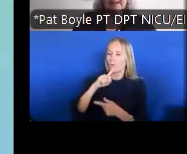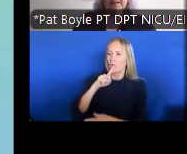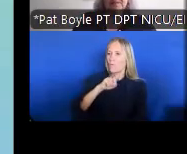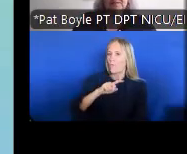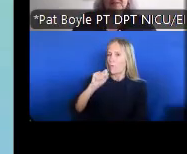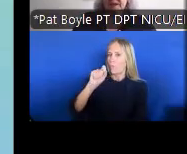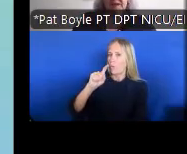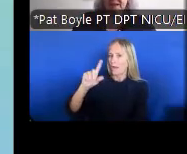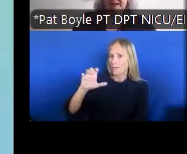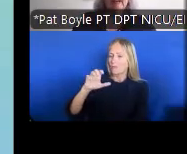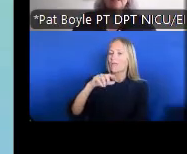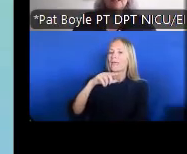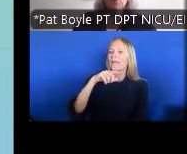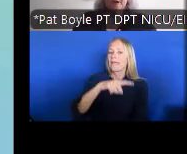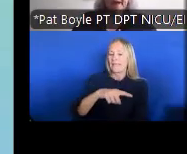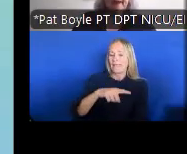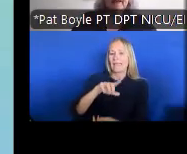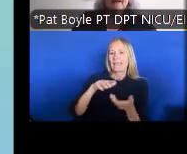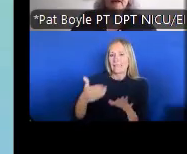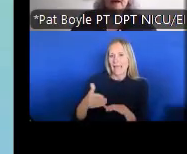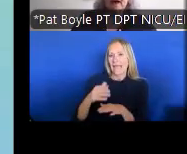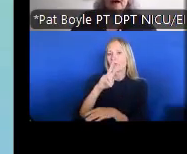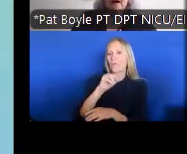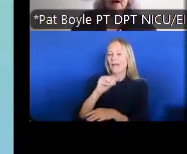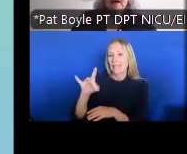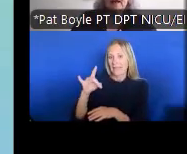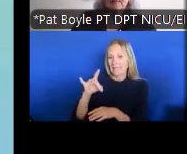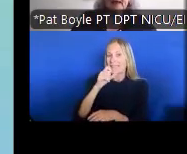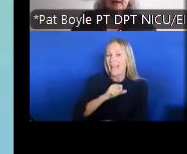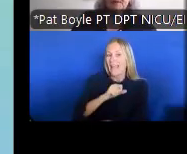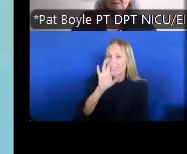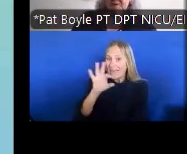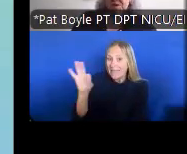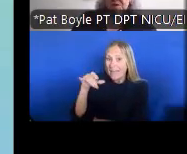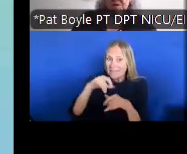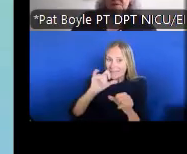the age of 99. Still working. He began his observations of